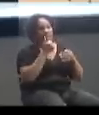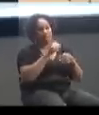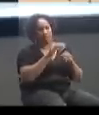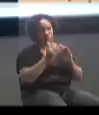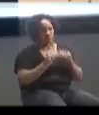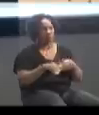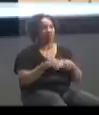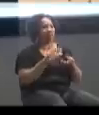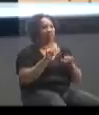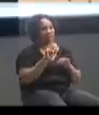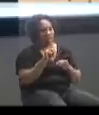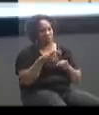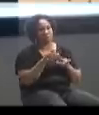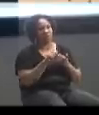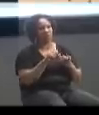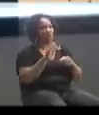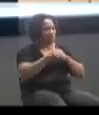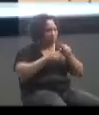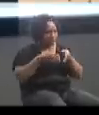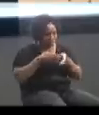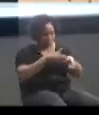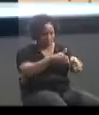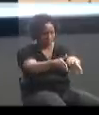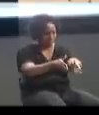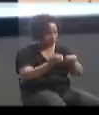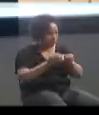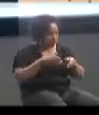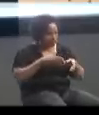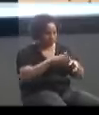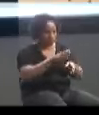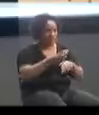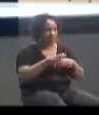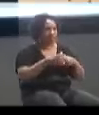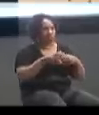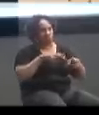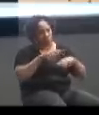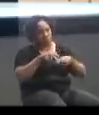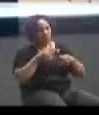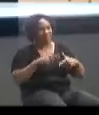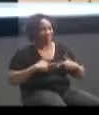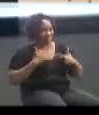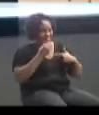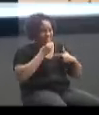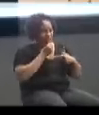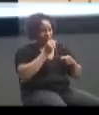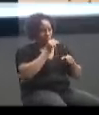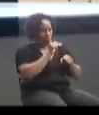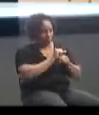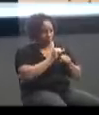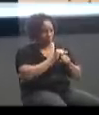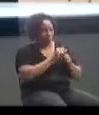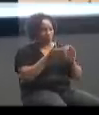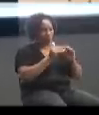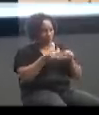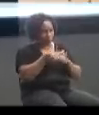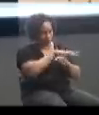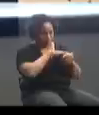AND CAMPUSES, BIKE PATHS, GREEN SPACE, MORE TREES, WALKING TRAILS, PUBLIC TRANSIT, LIVE, EAT, WORK AND PLAY COMMUNITIES.